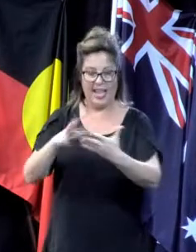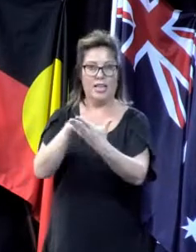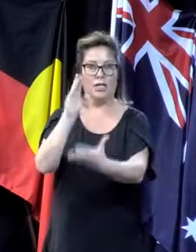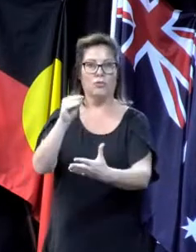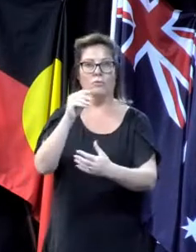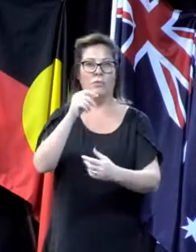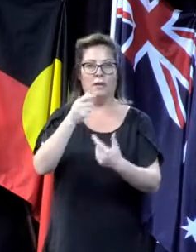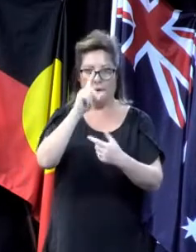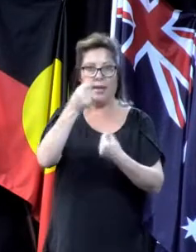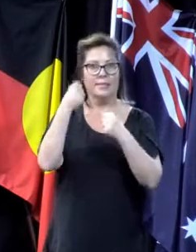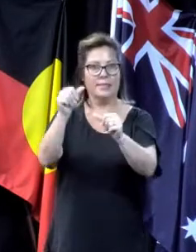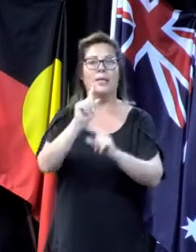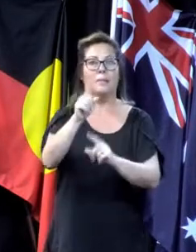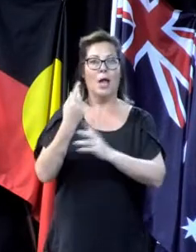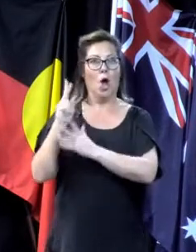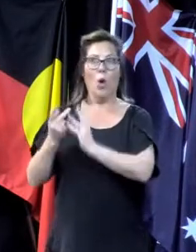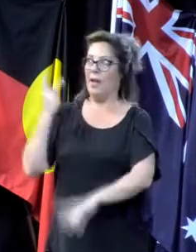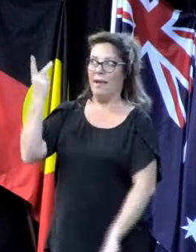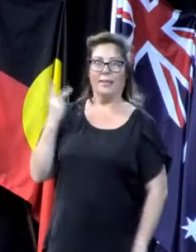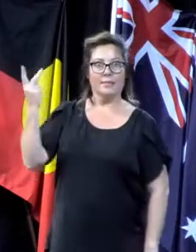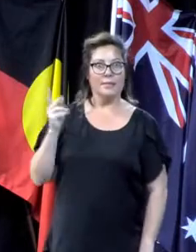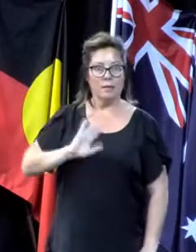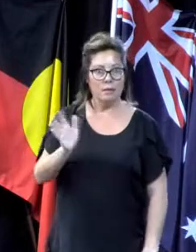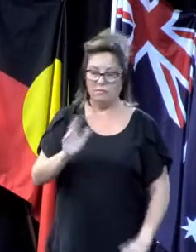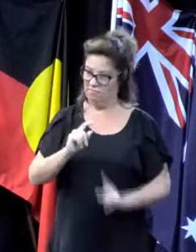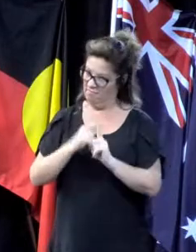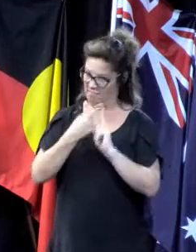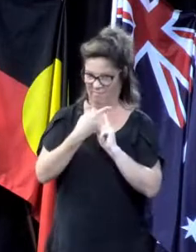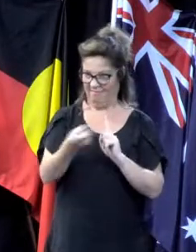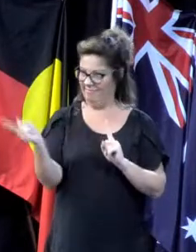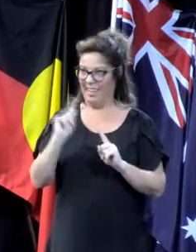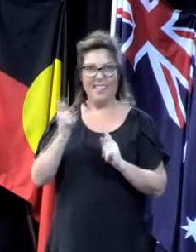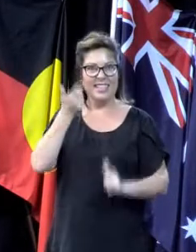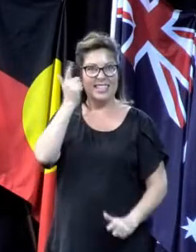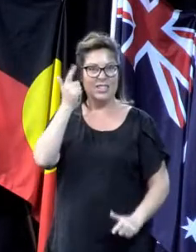So do our staff. Most of our teachers that I know have the same belief